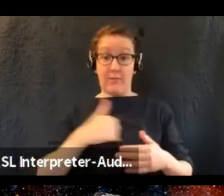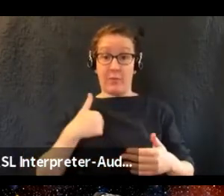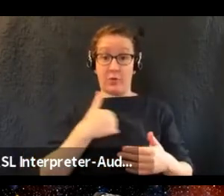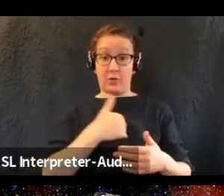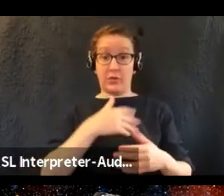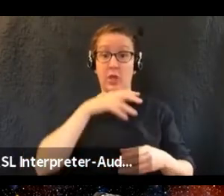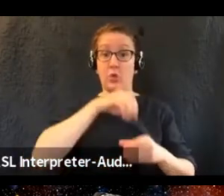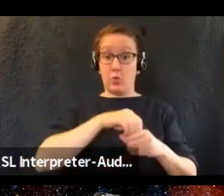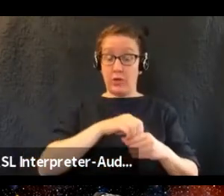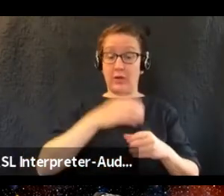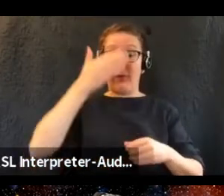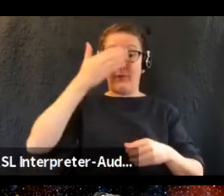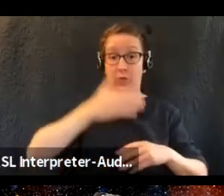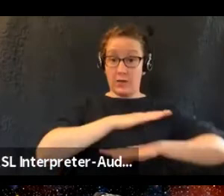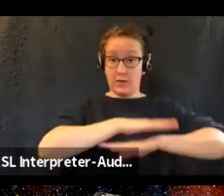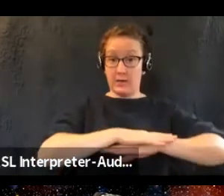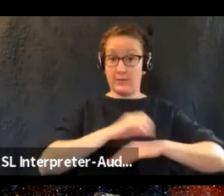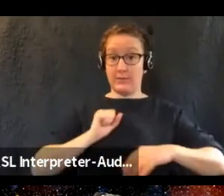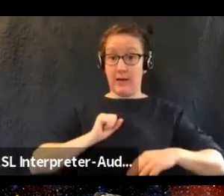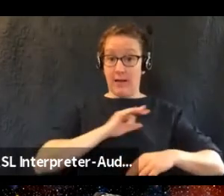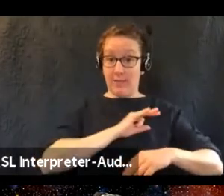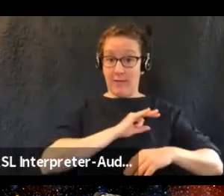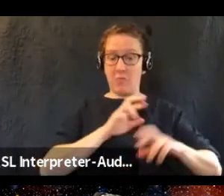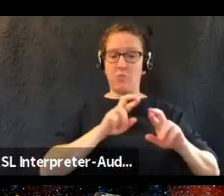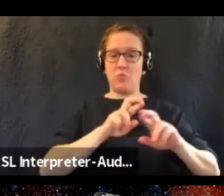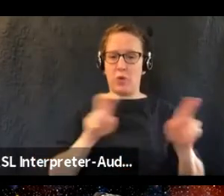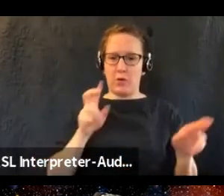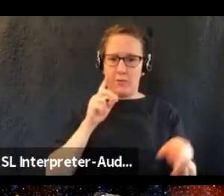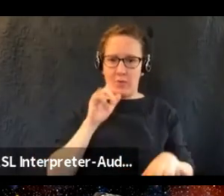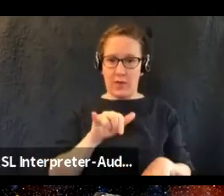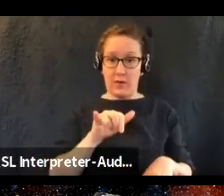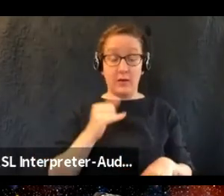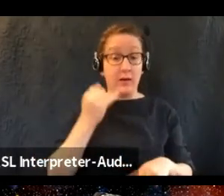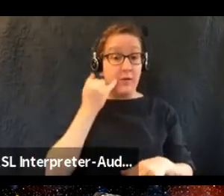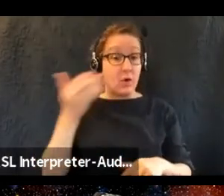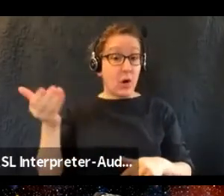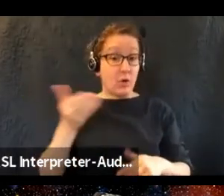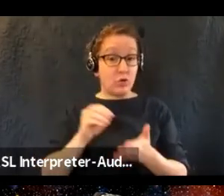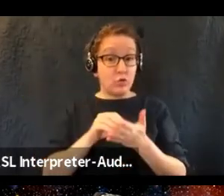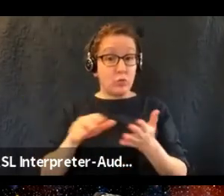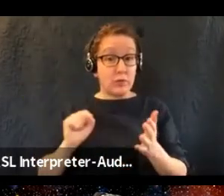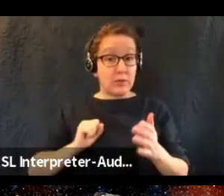for that and especially if you're hiring student staff to help with some of the office flow,